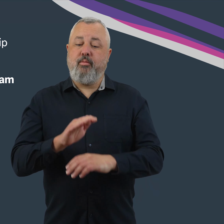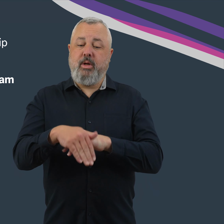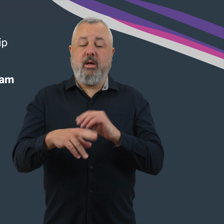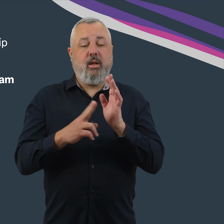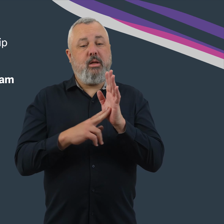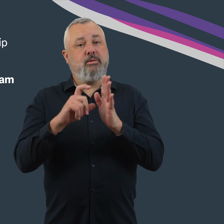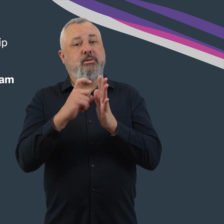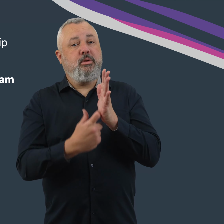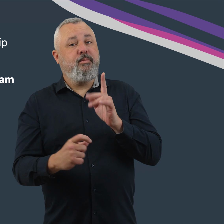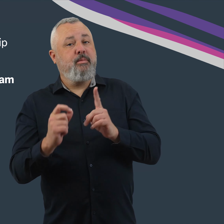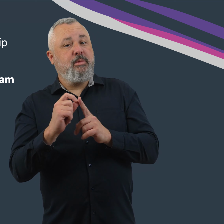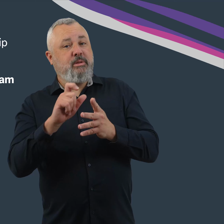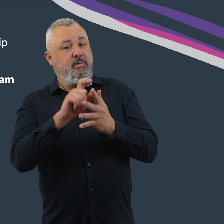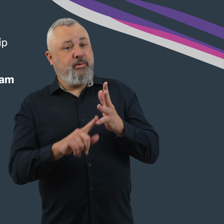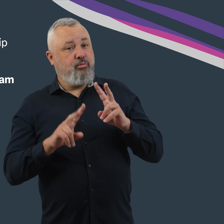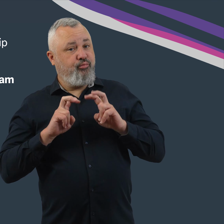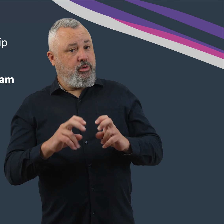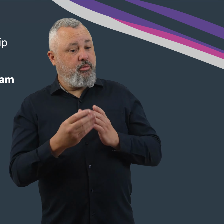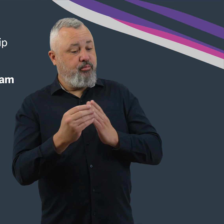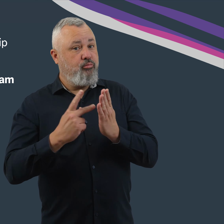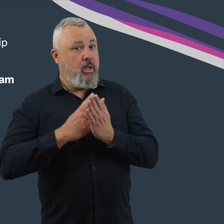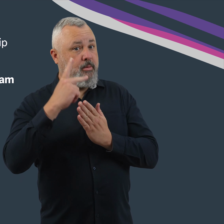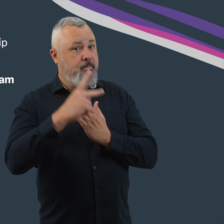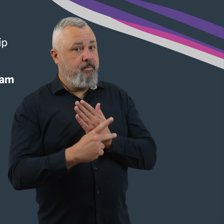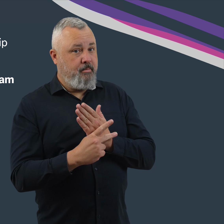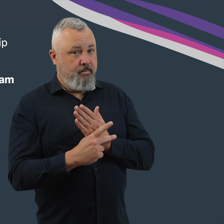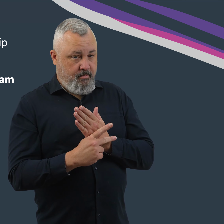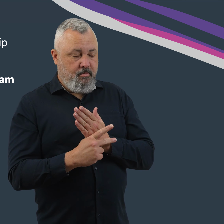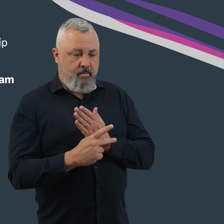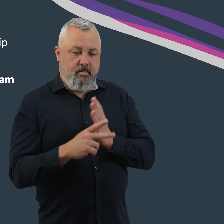About the NDRP Disability Research Leadership Program